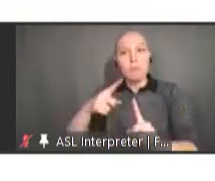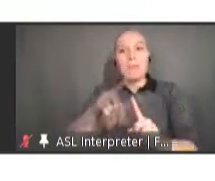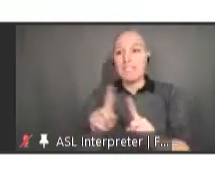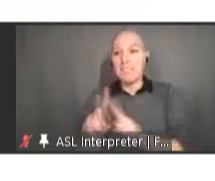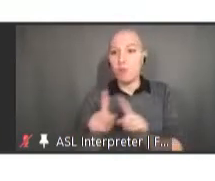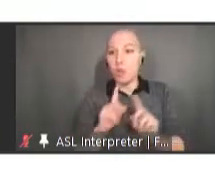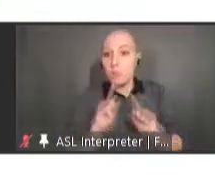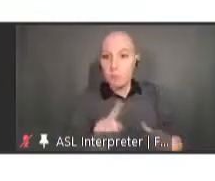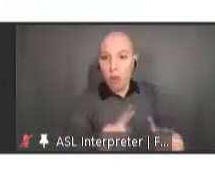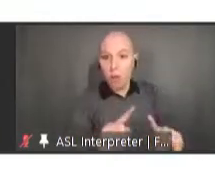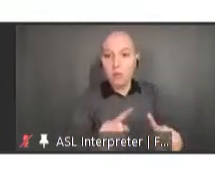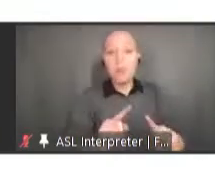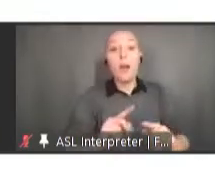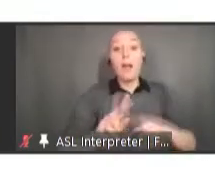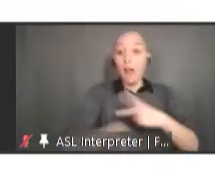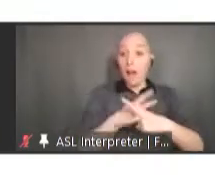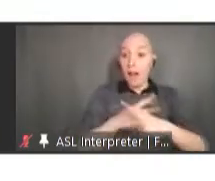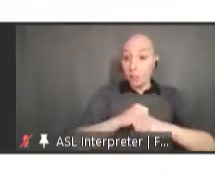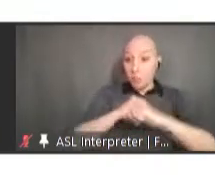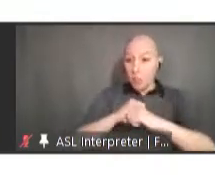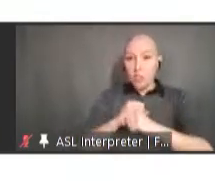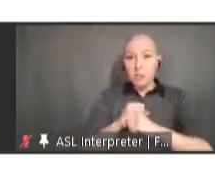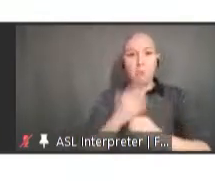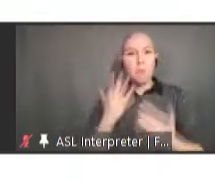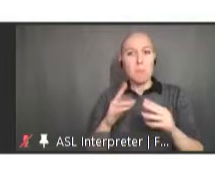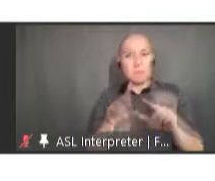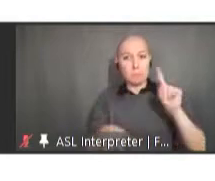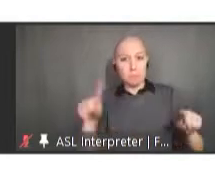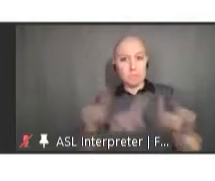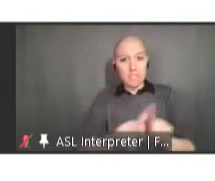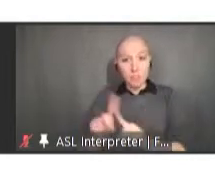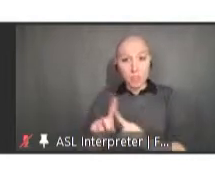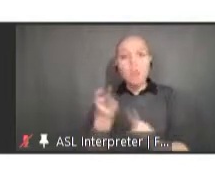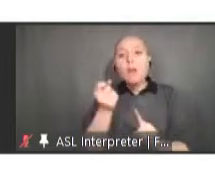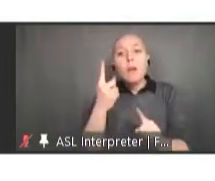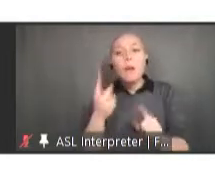different. The lack of standardized serology measurements makes it difficult to look at